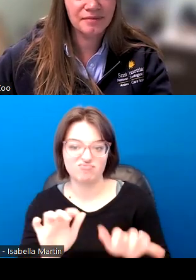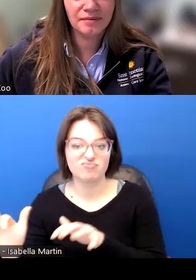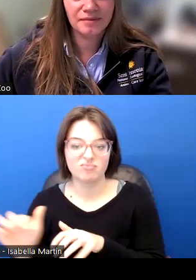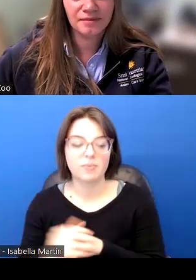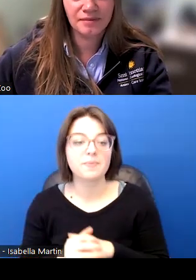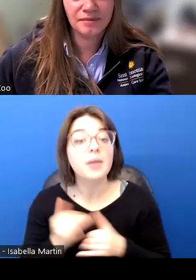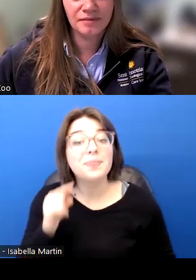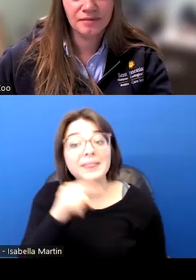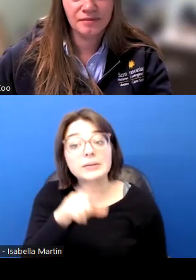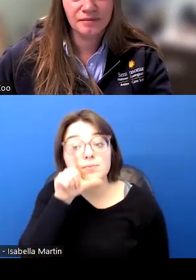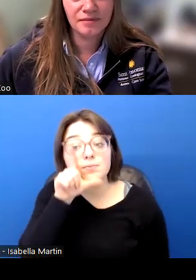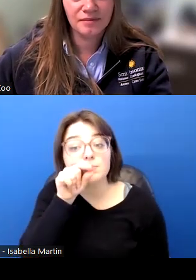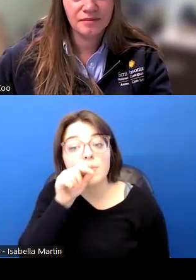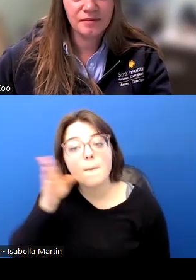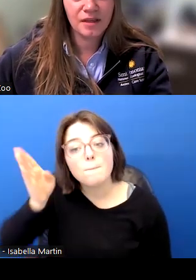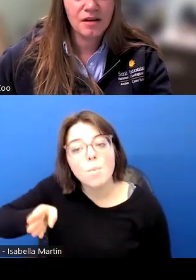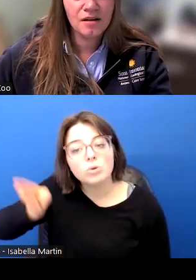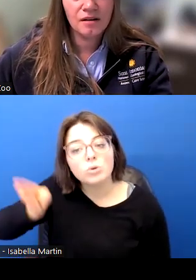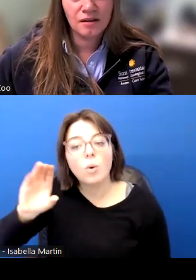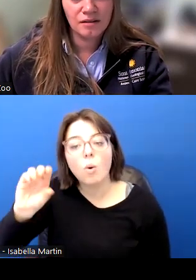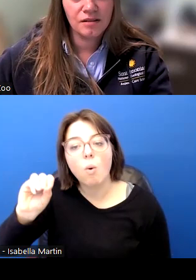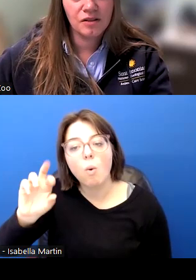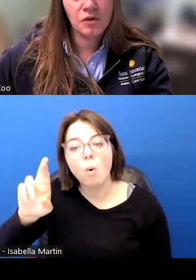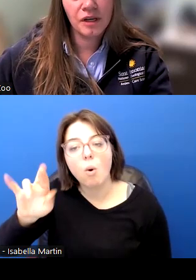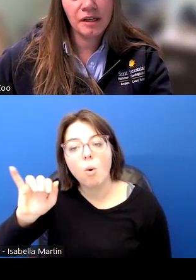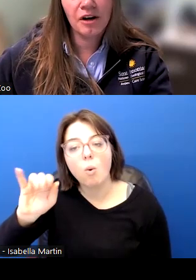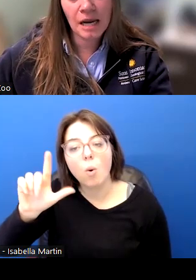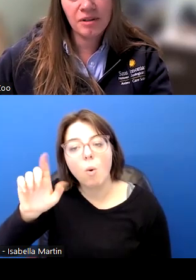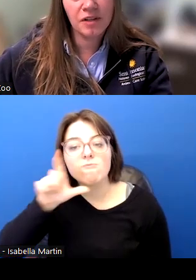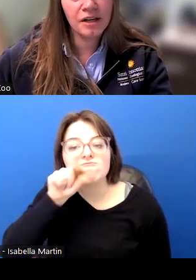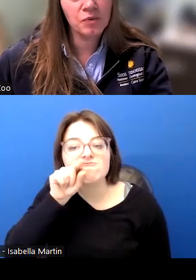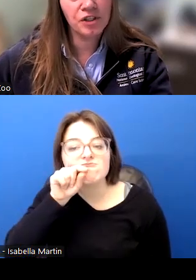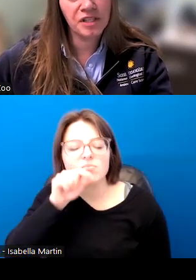a Baltimore Oriole really eating for most of the day? >>Erin: So in our captive diet is what you're